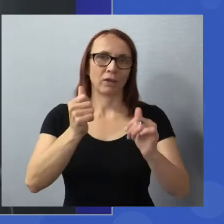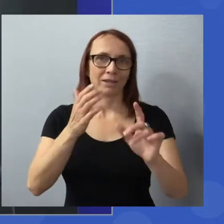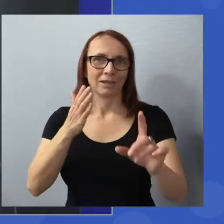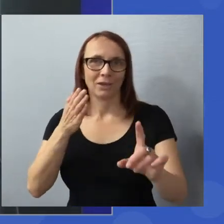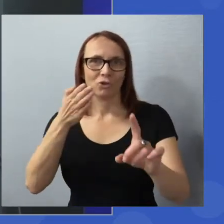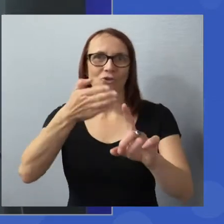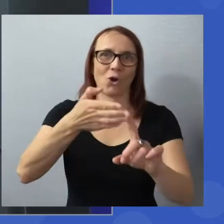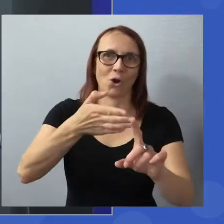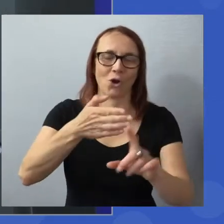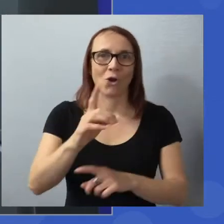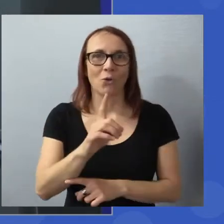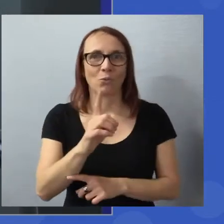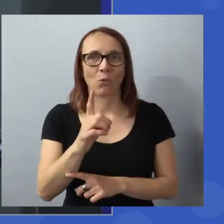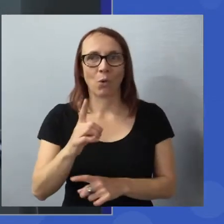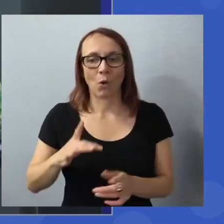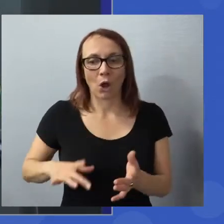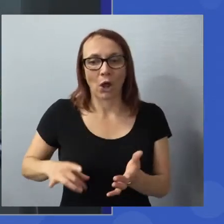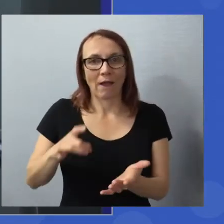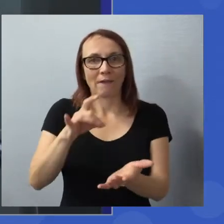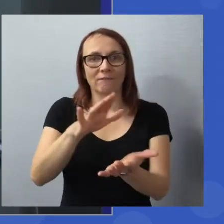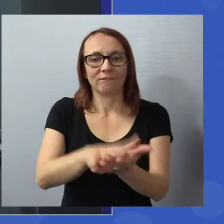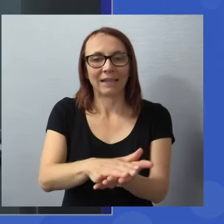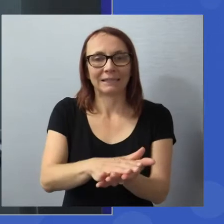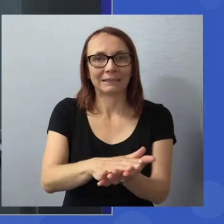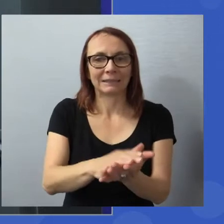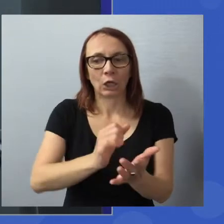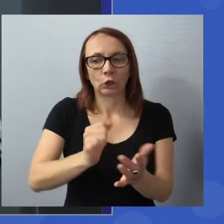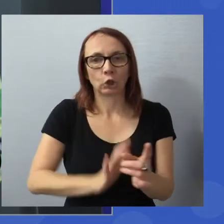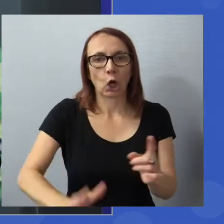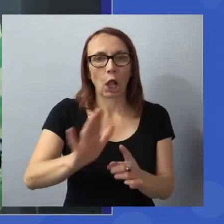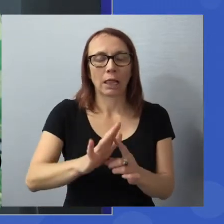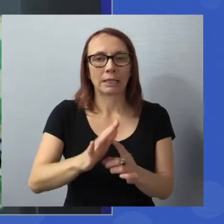to invest and harness Scotland's renewable energy which you were told